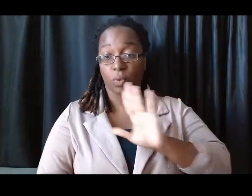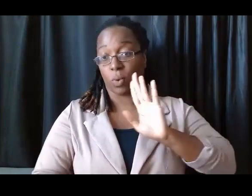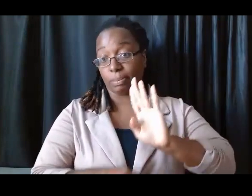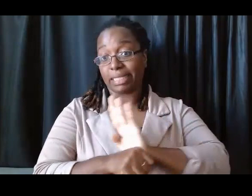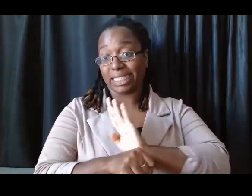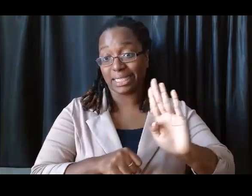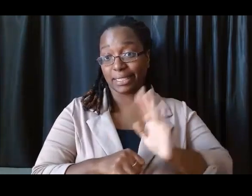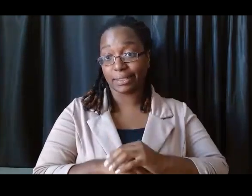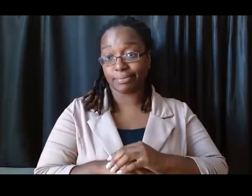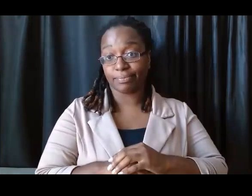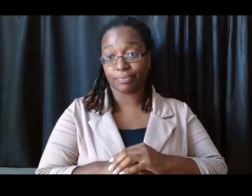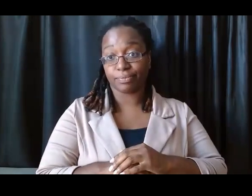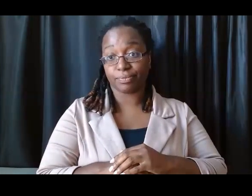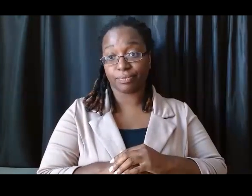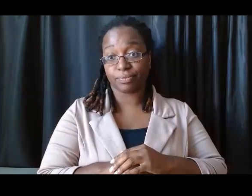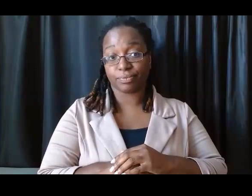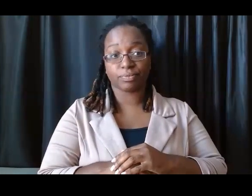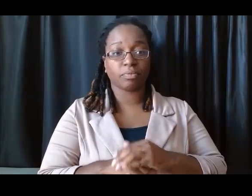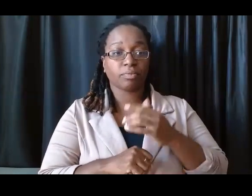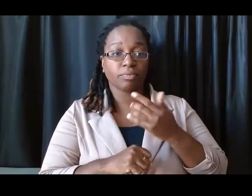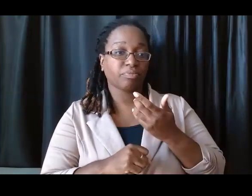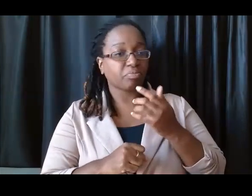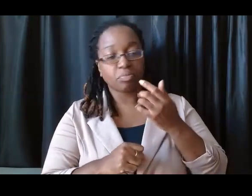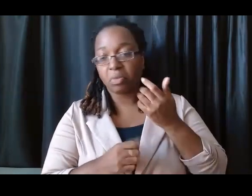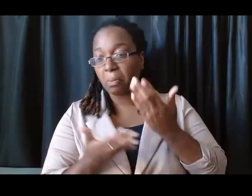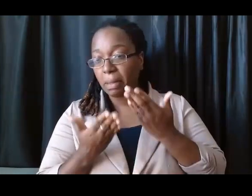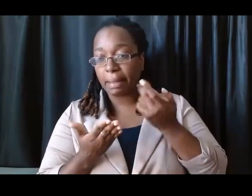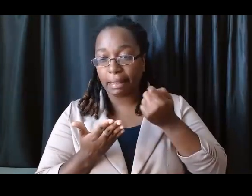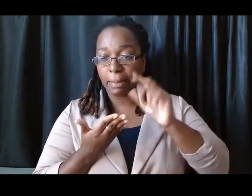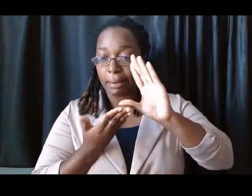We take off a little deduction from that net profit.